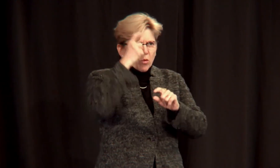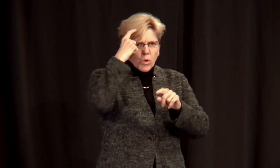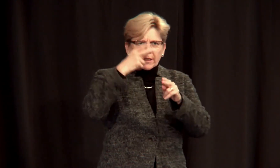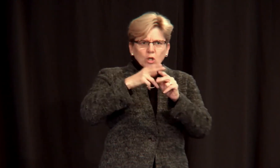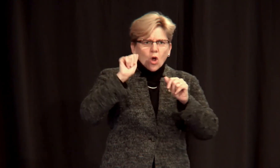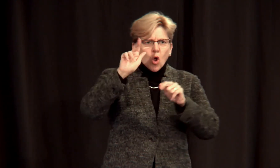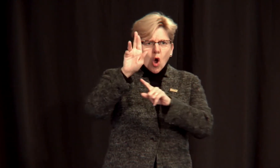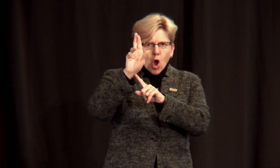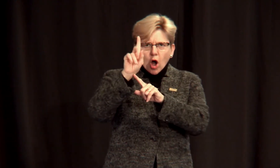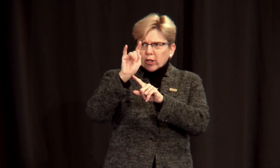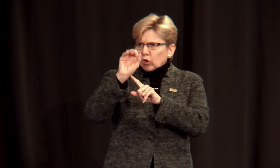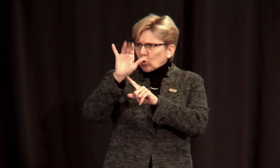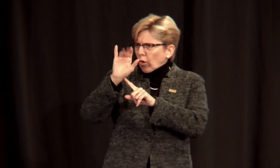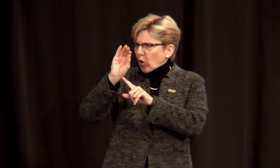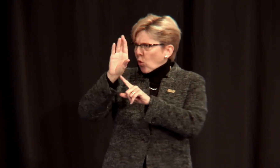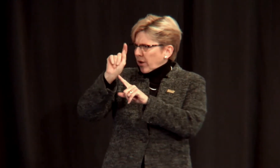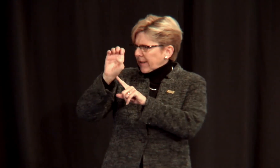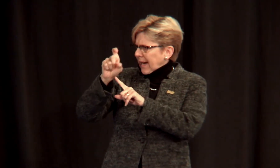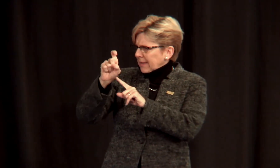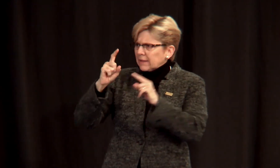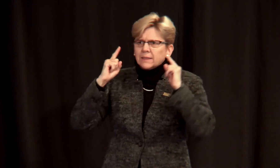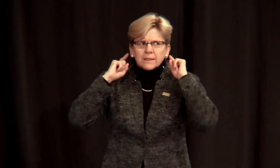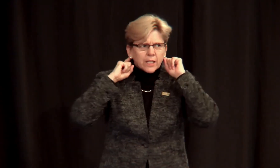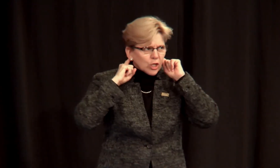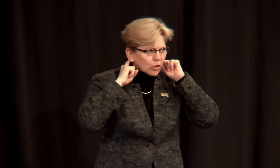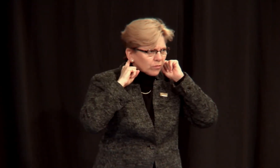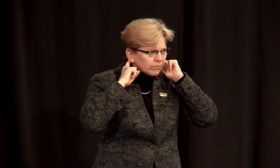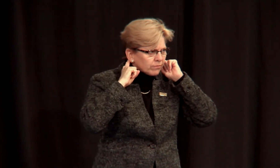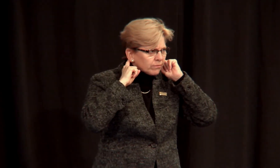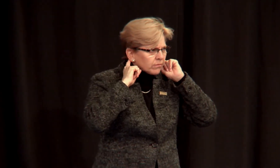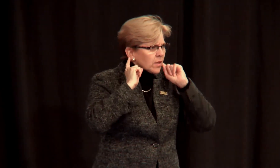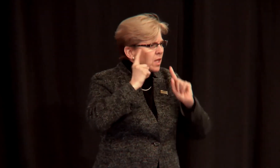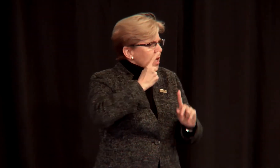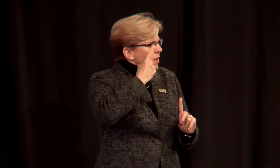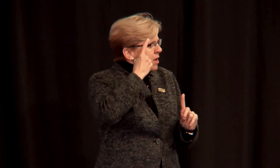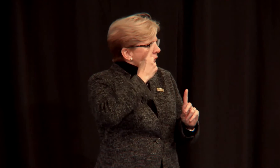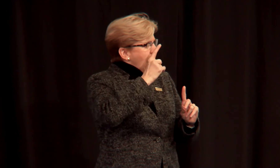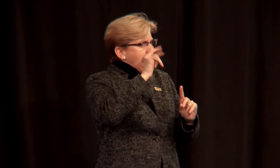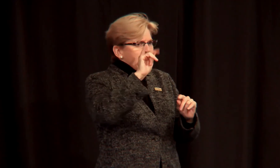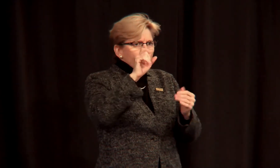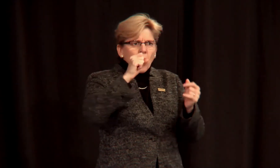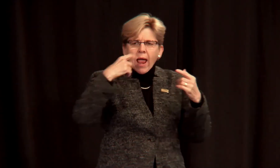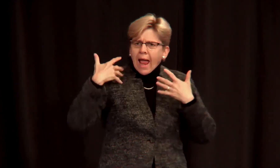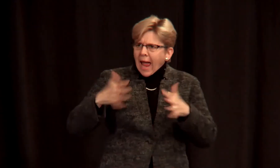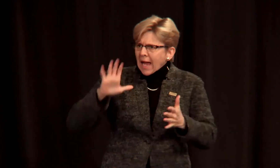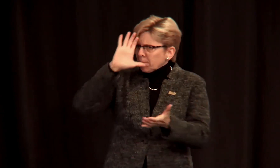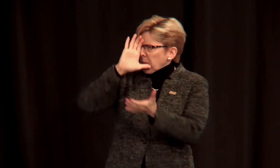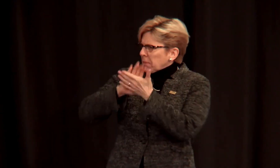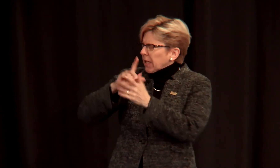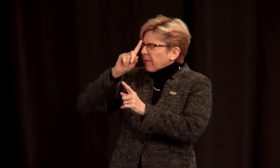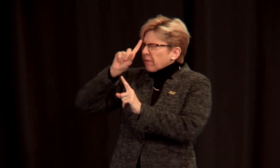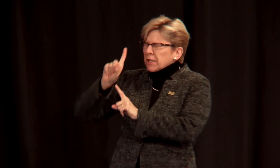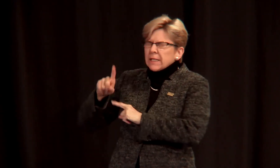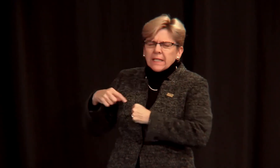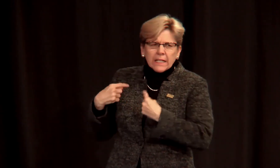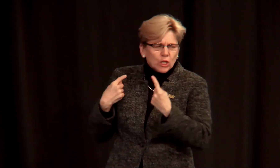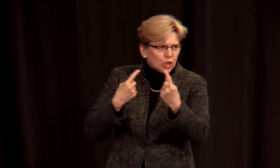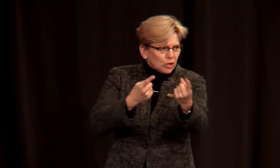We know now there's a portion of the brain called the auditory cortex and we have believed for years